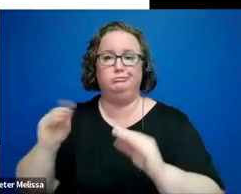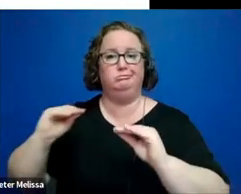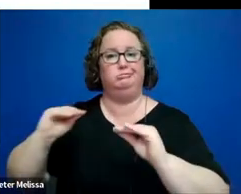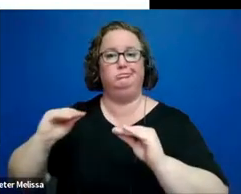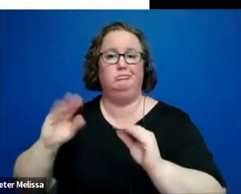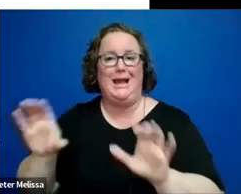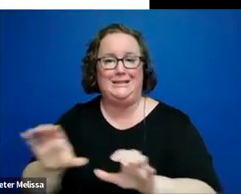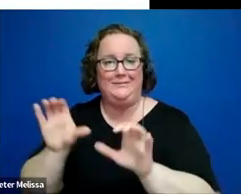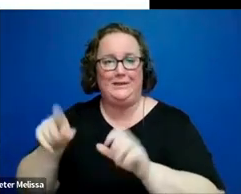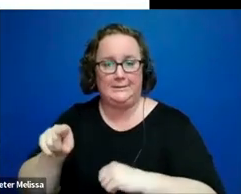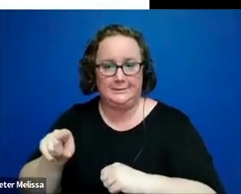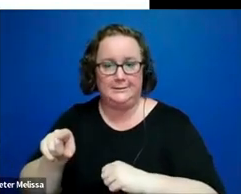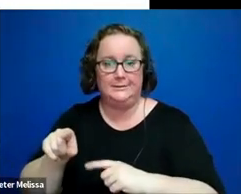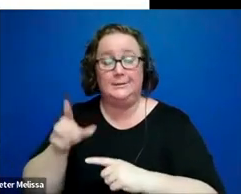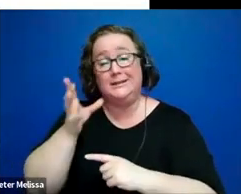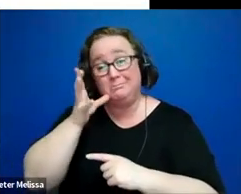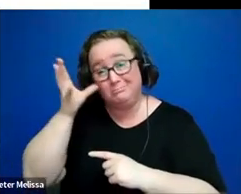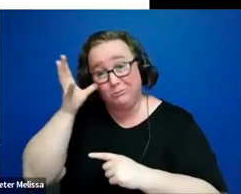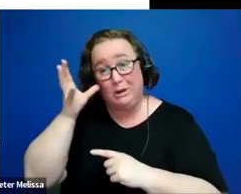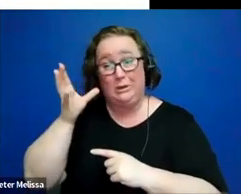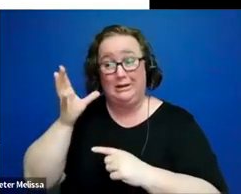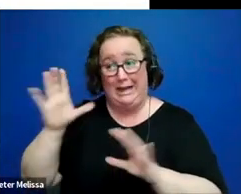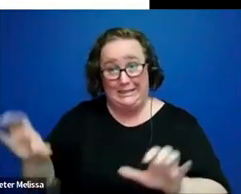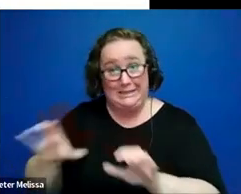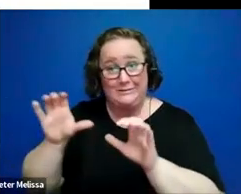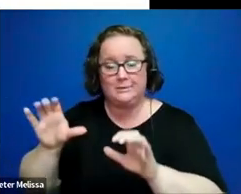Parental activities are not often included as